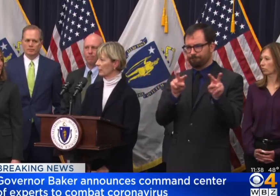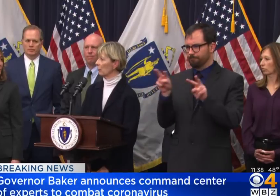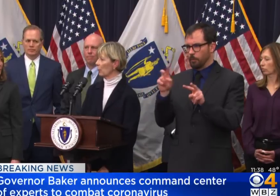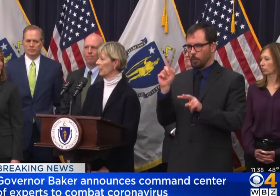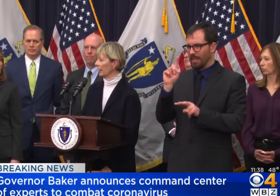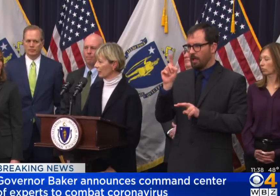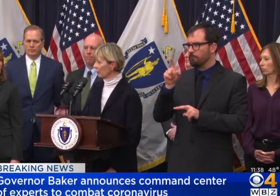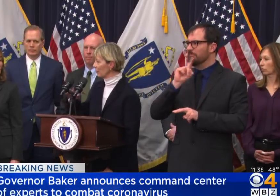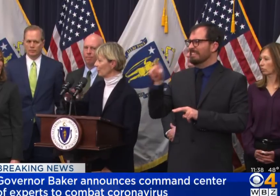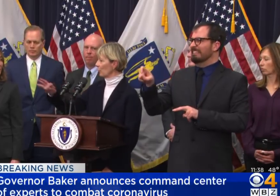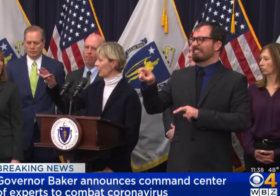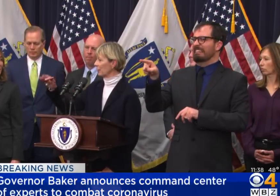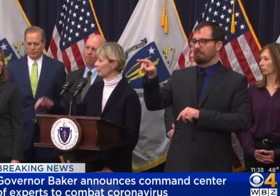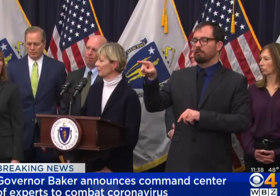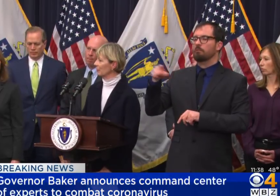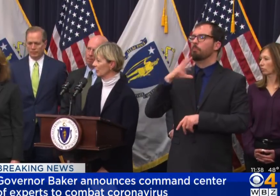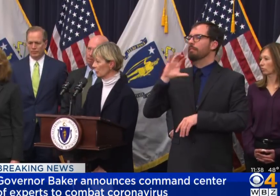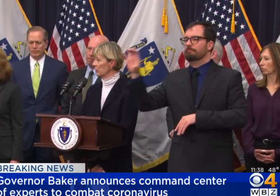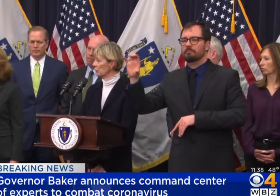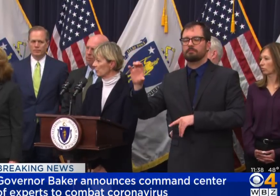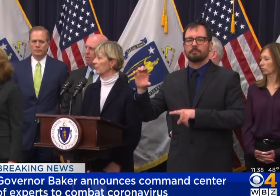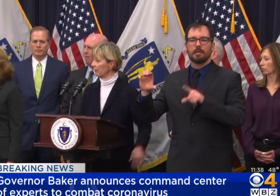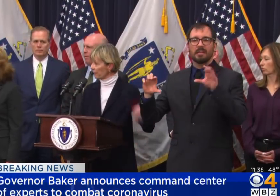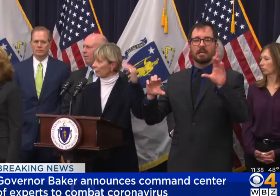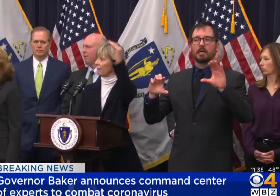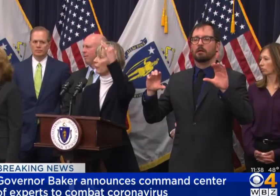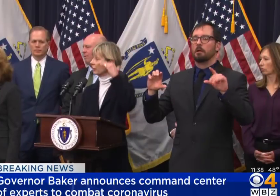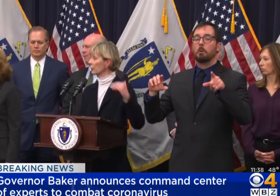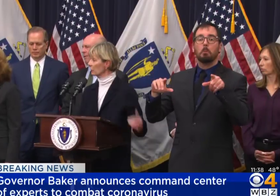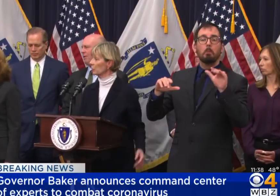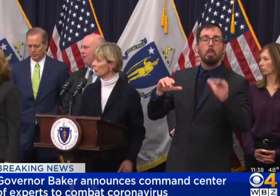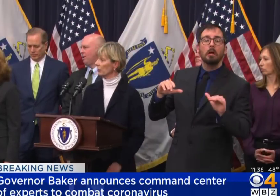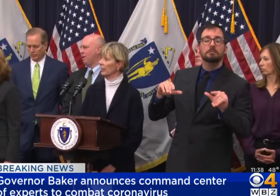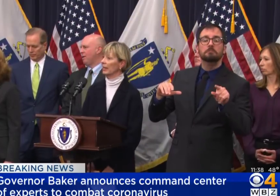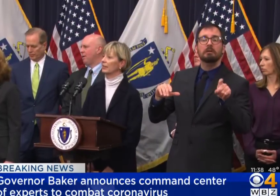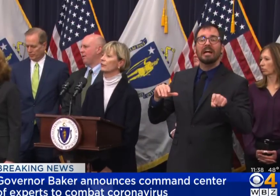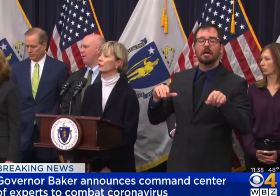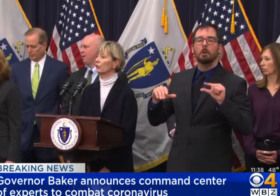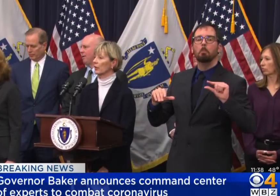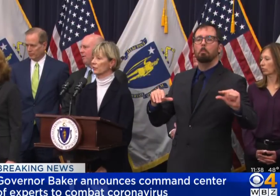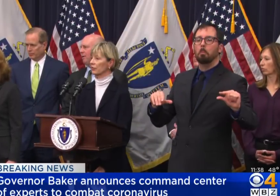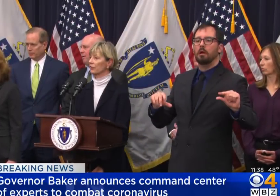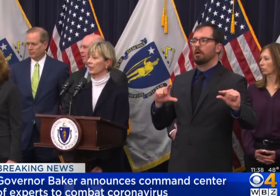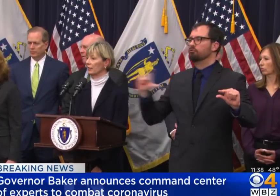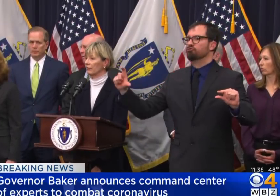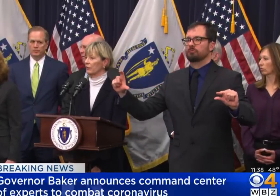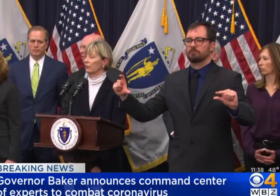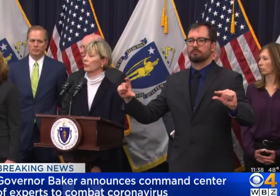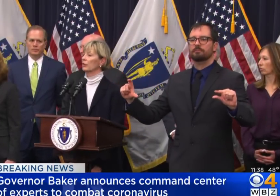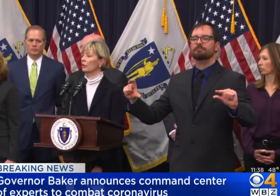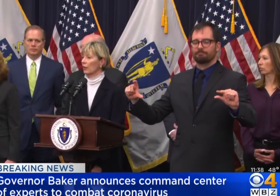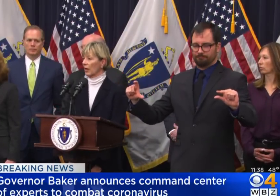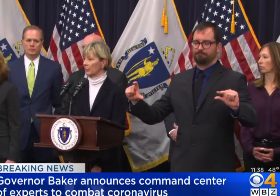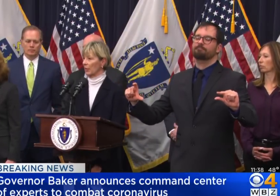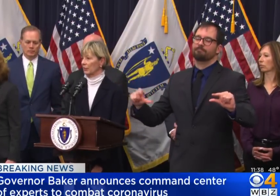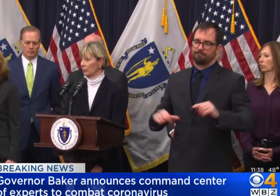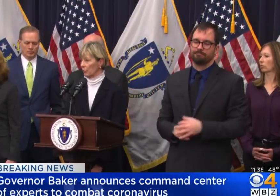ONE OF THE FIRST THINGS WE'LL DO IS LITERALLY CATEGORIZE WHERE THE HIGHEST NEED IS FOR THE